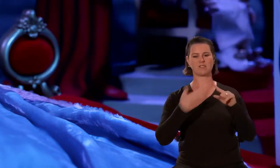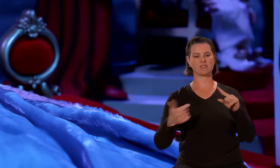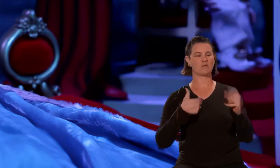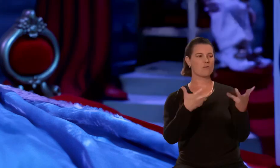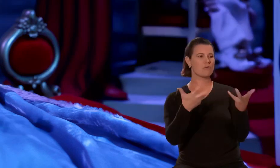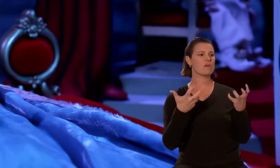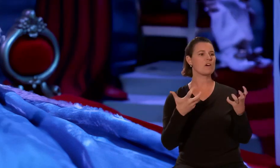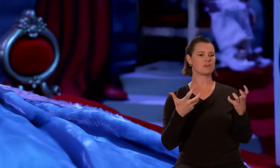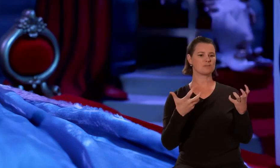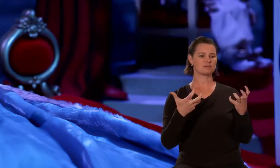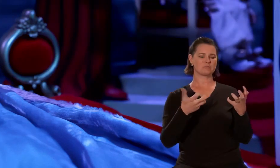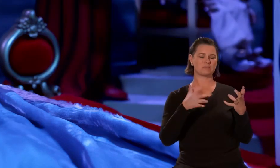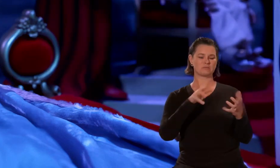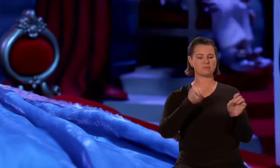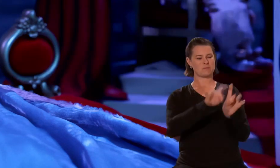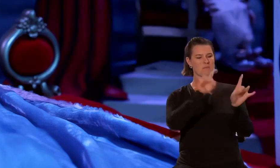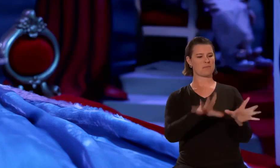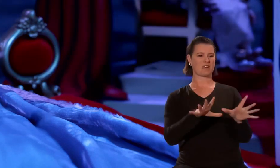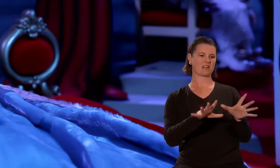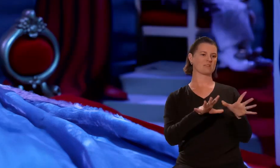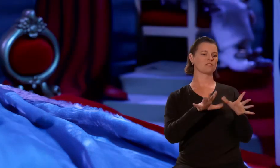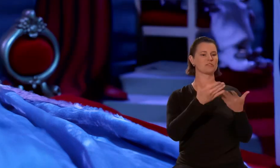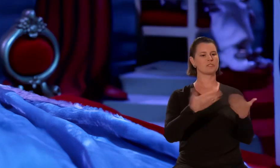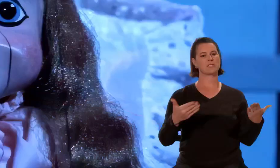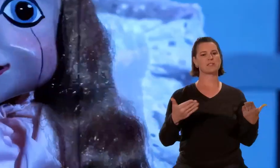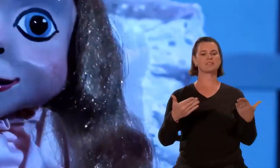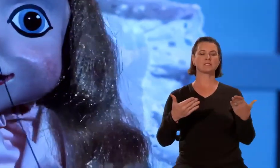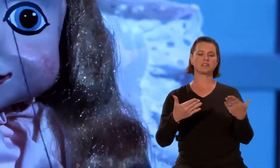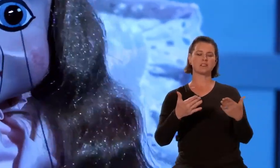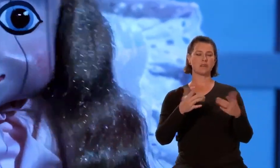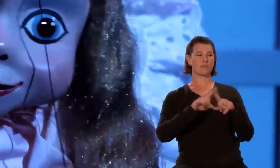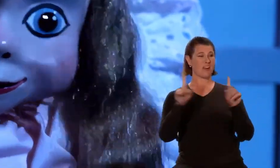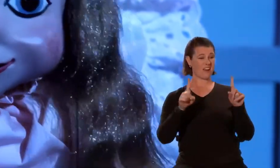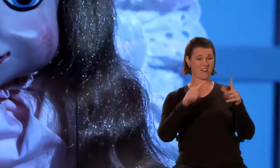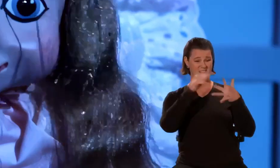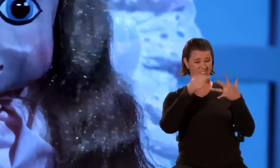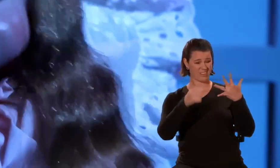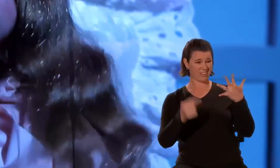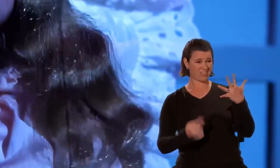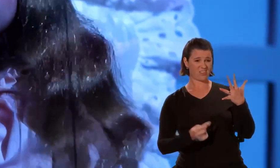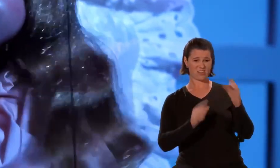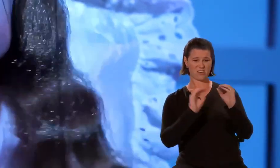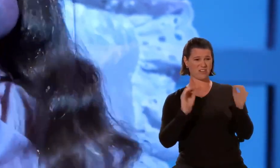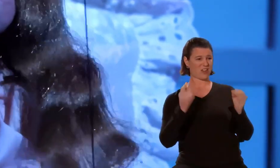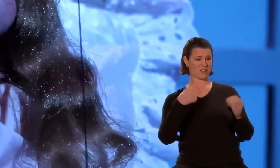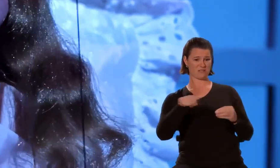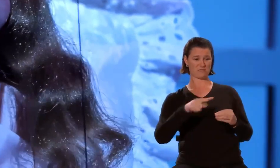Mystical treasures and magical things Yet none of them wished for by me